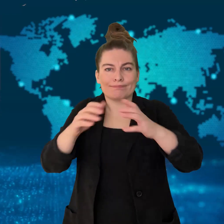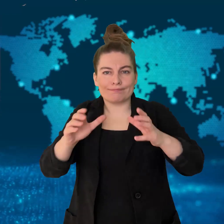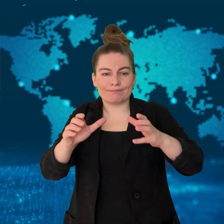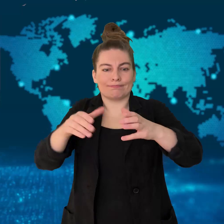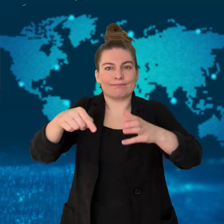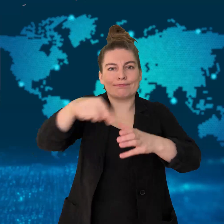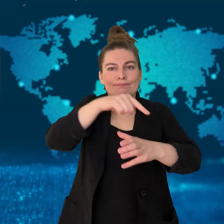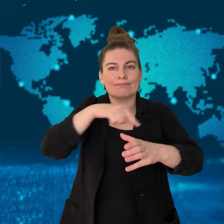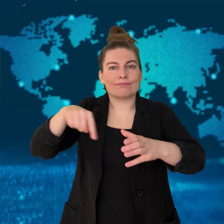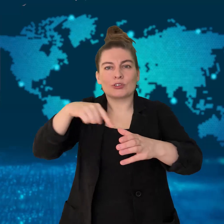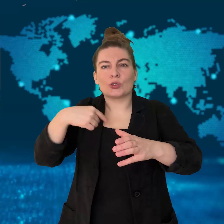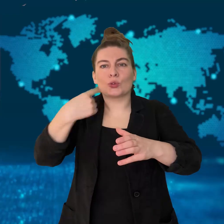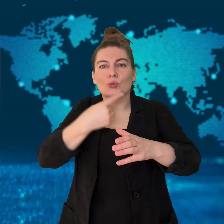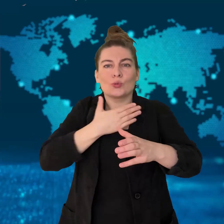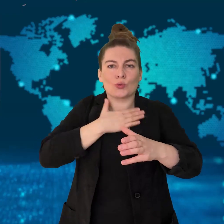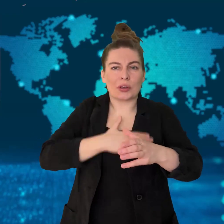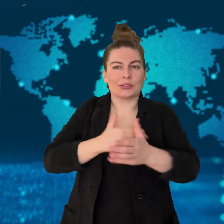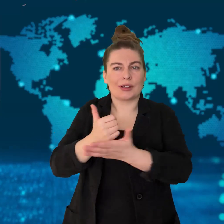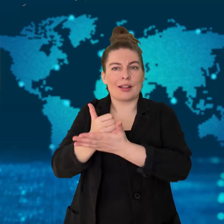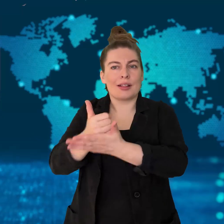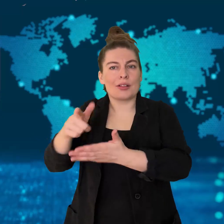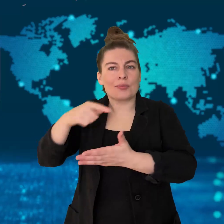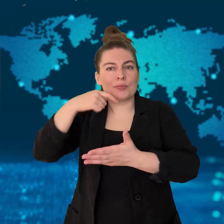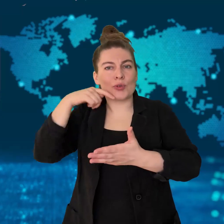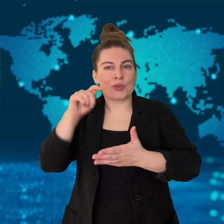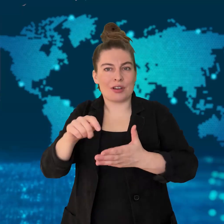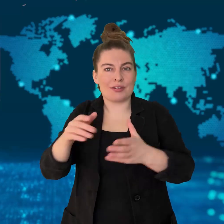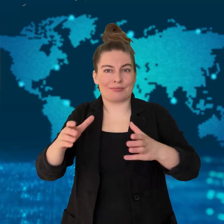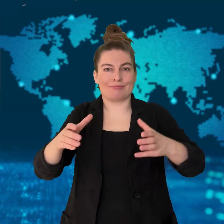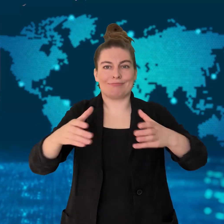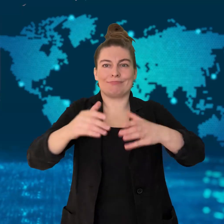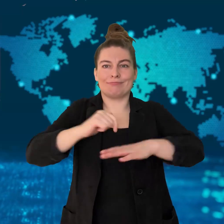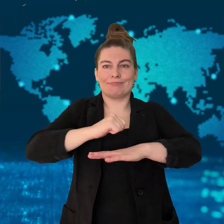are considering joining a